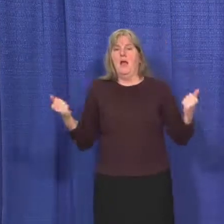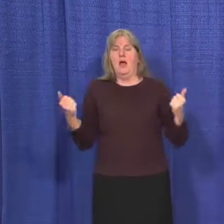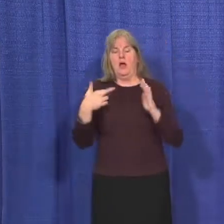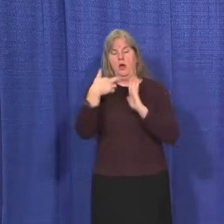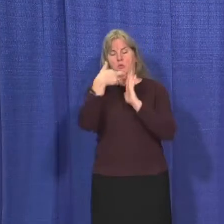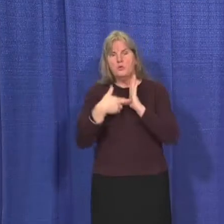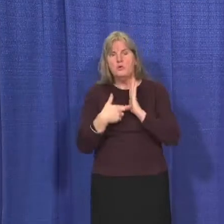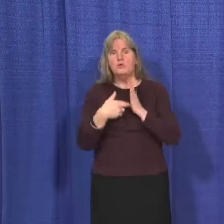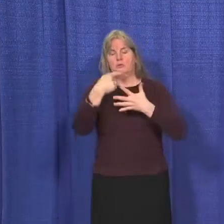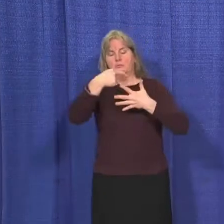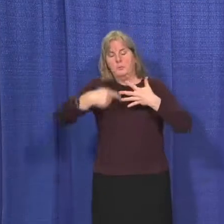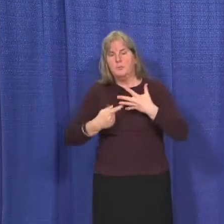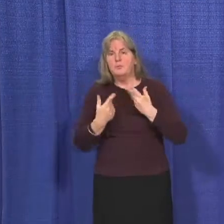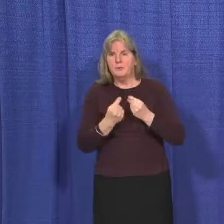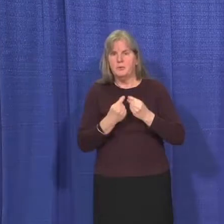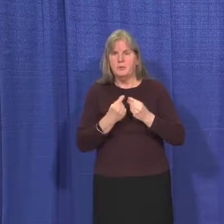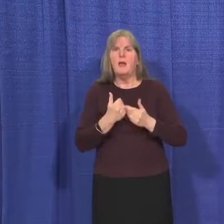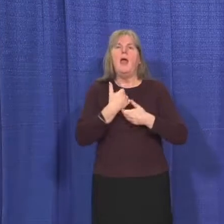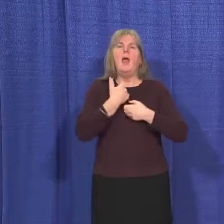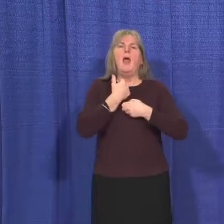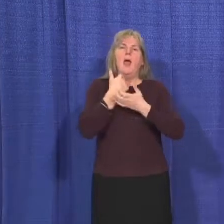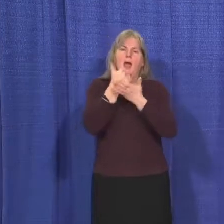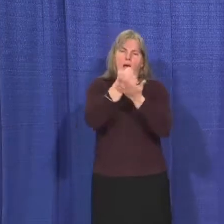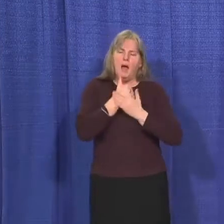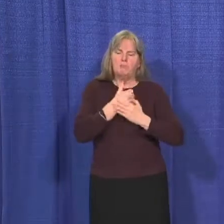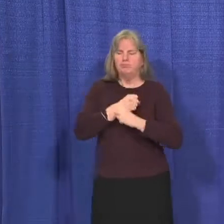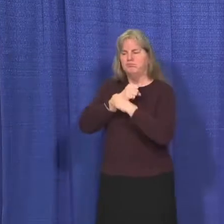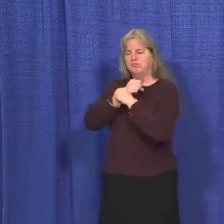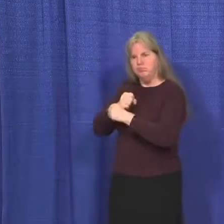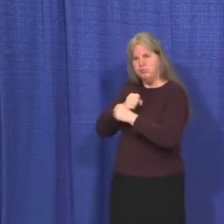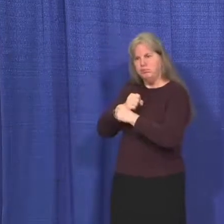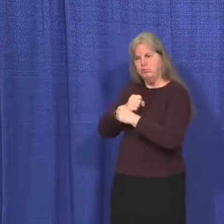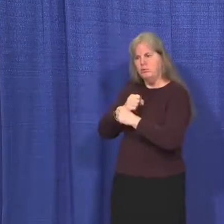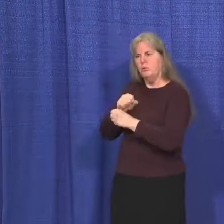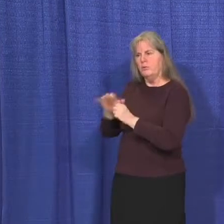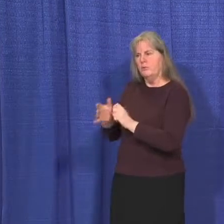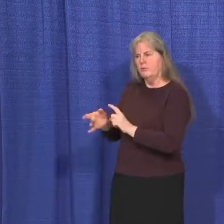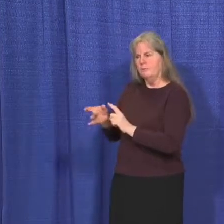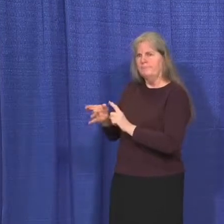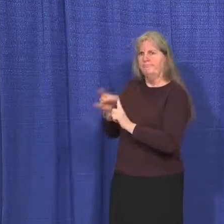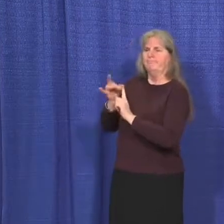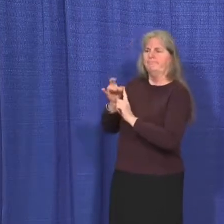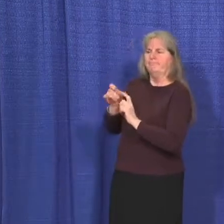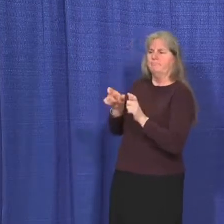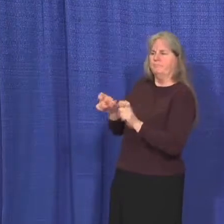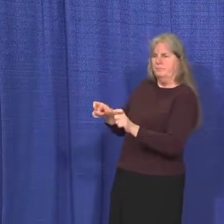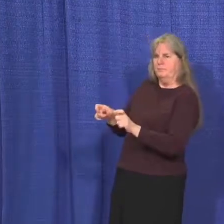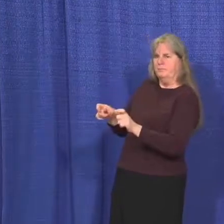to work well against these variants and where breakthrough infection occurs, we then must